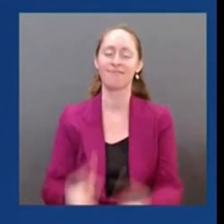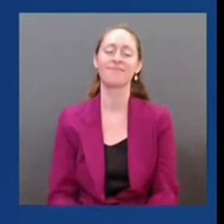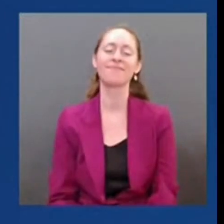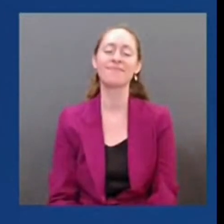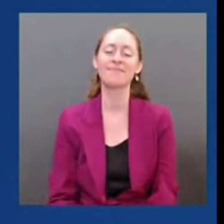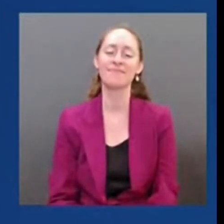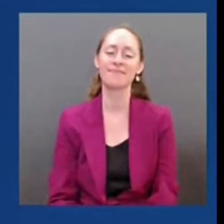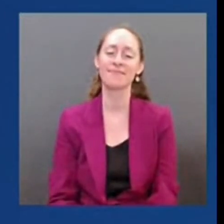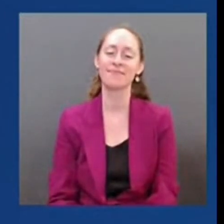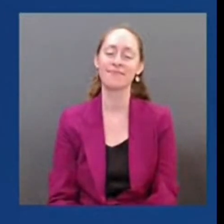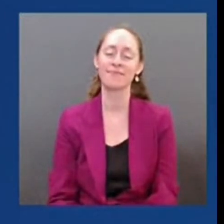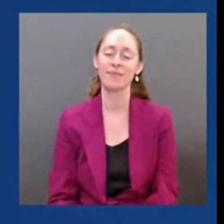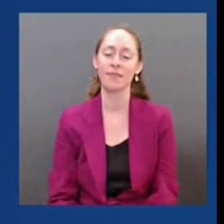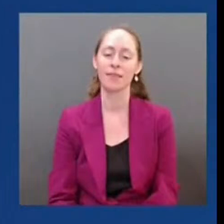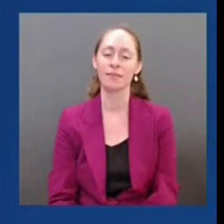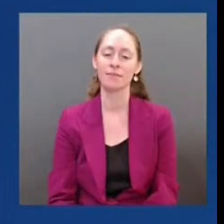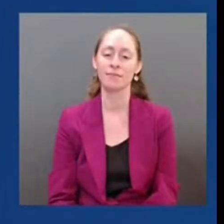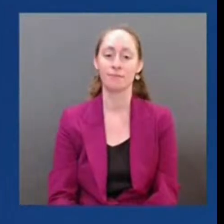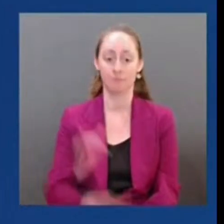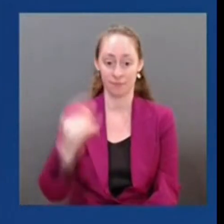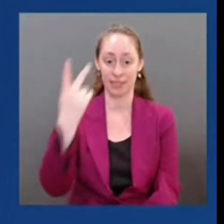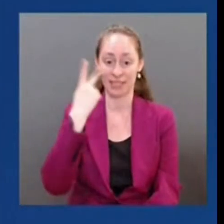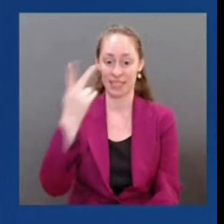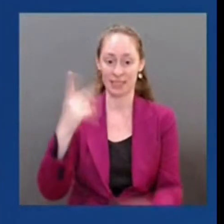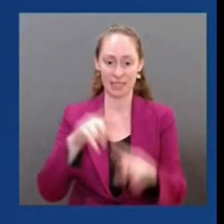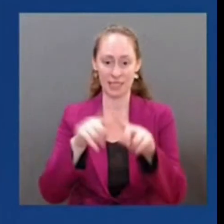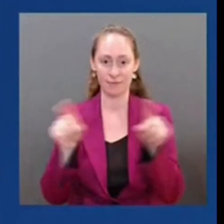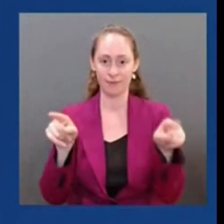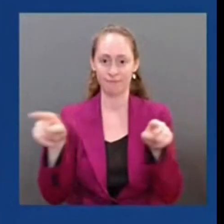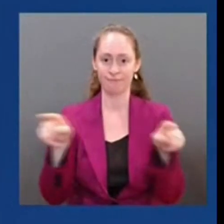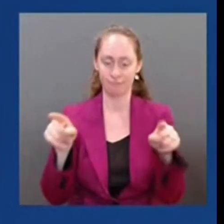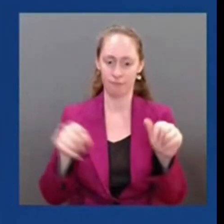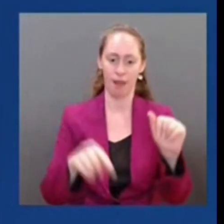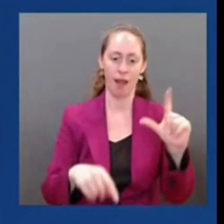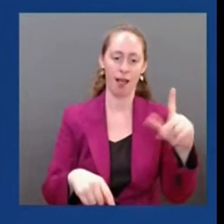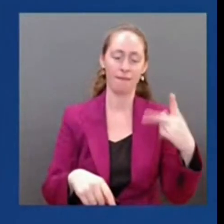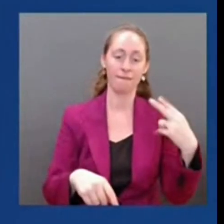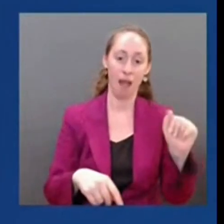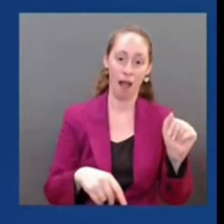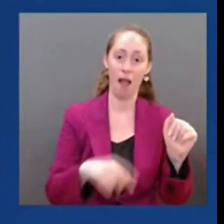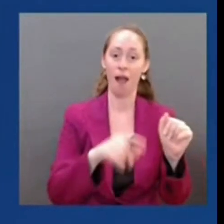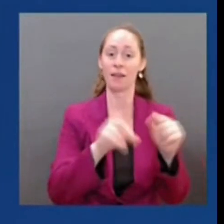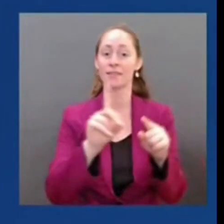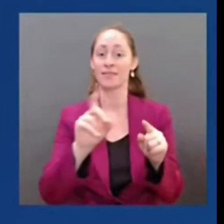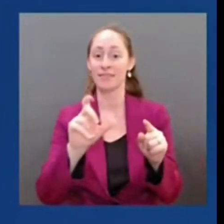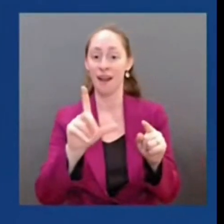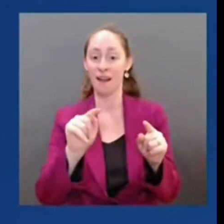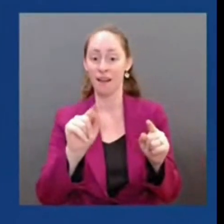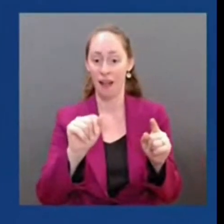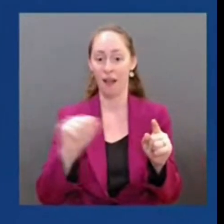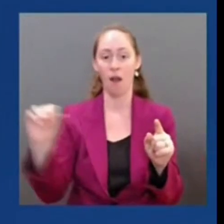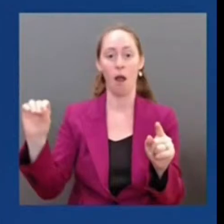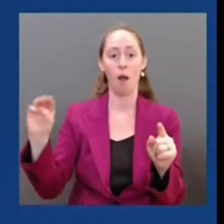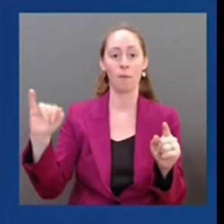LOOKING AT THE UNITED STATES NOW, AND AGAIN, GOING FROM LEFT